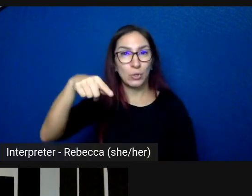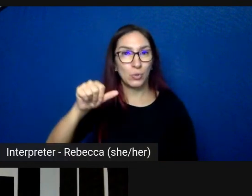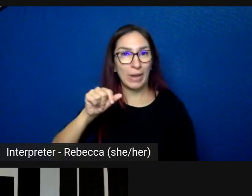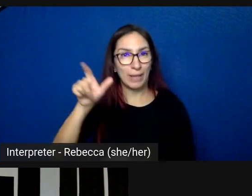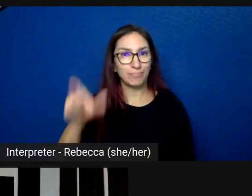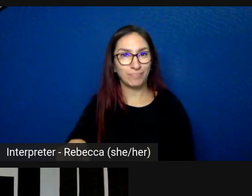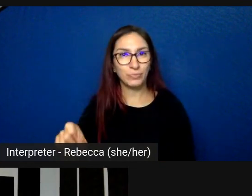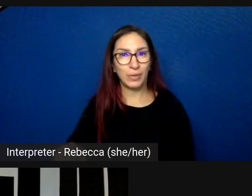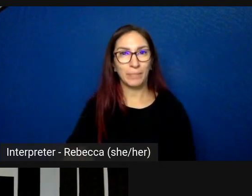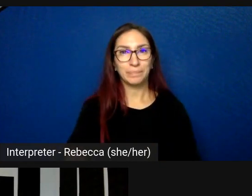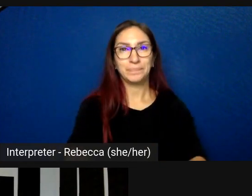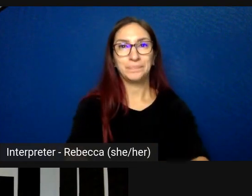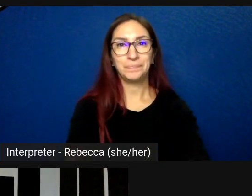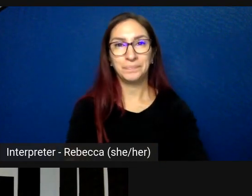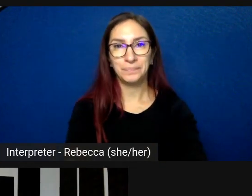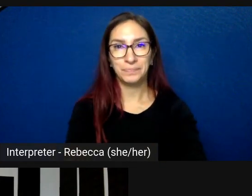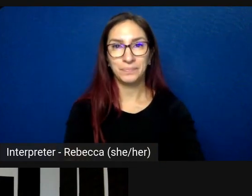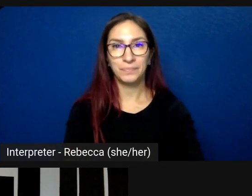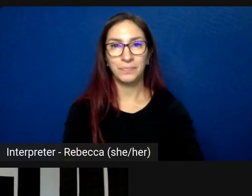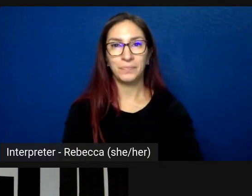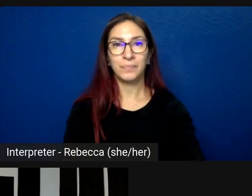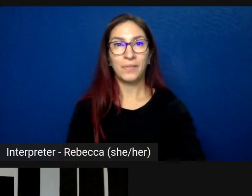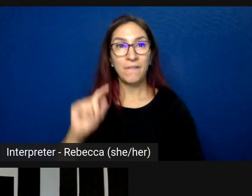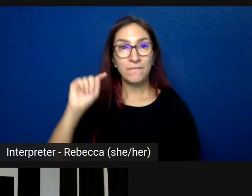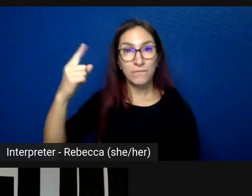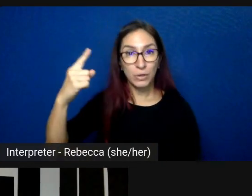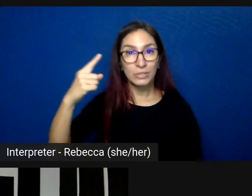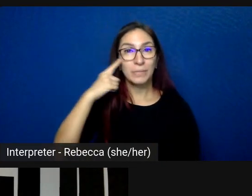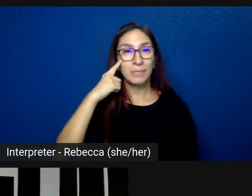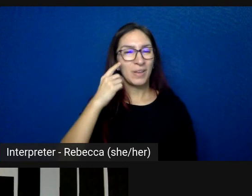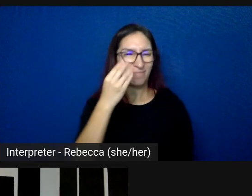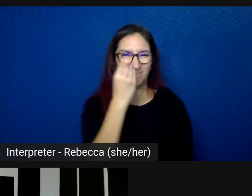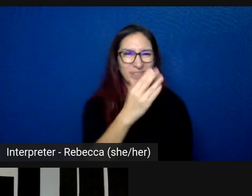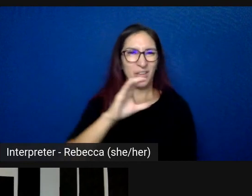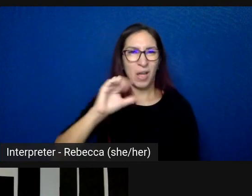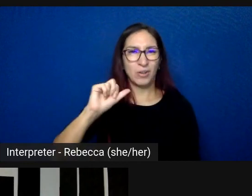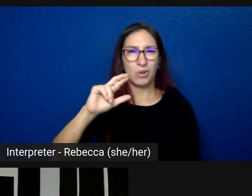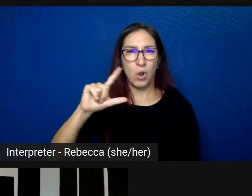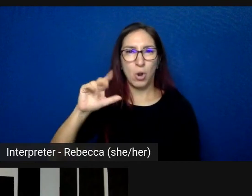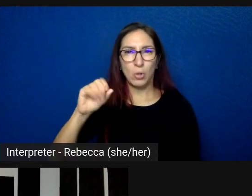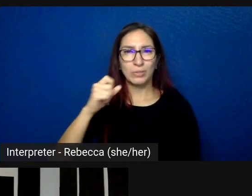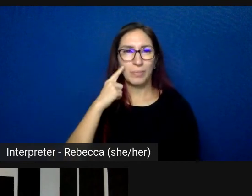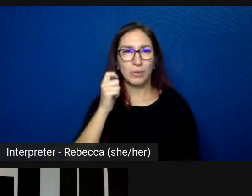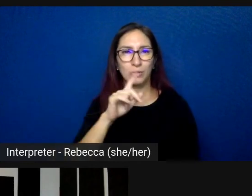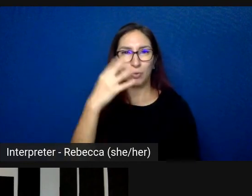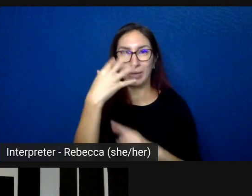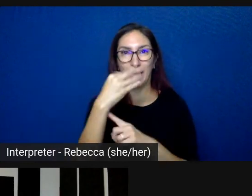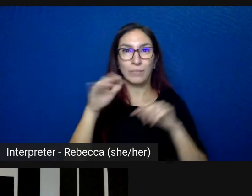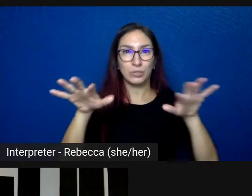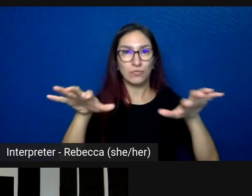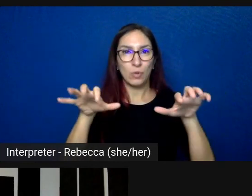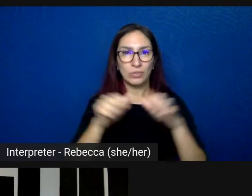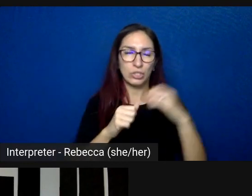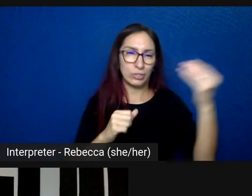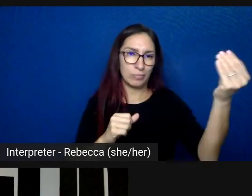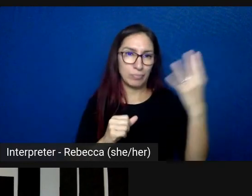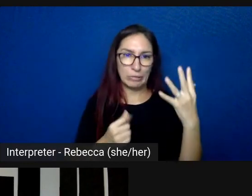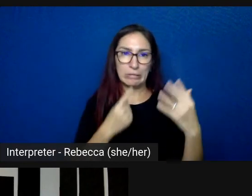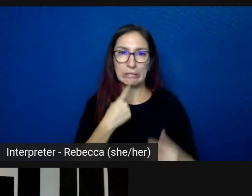First, Carlos, because your camera's frozen, just give me a heads up or say like, "Okay," to switch back and forth so I don't cut you off